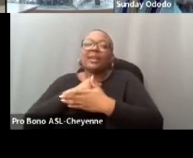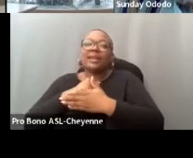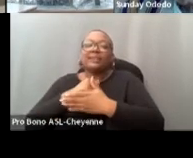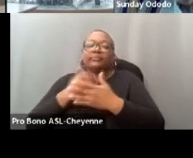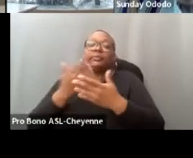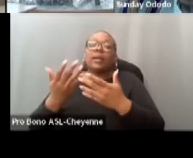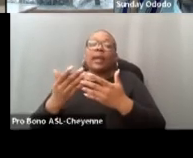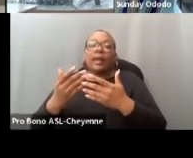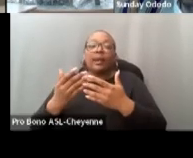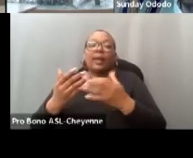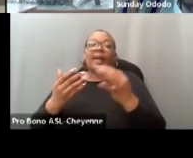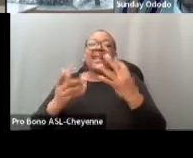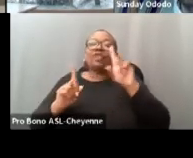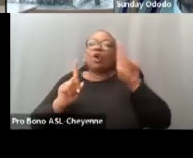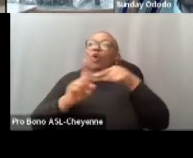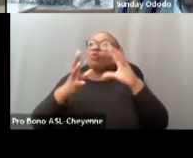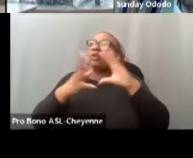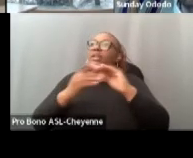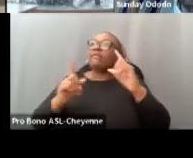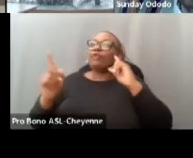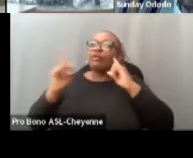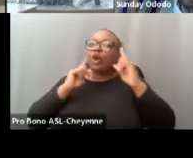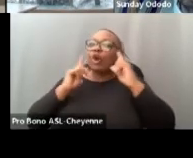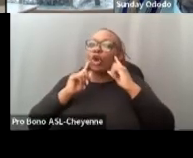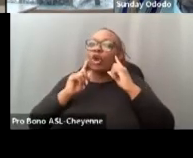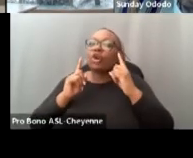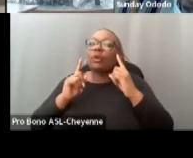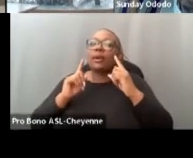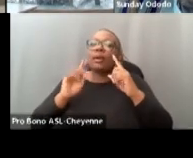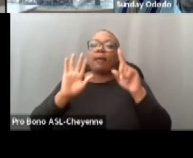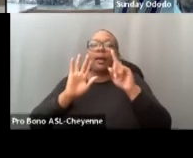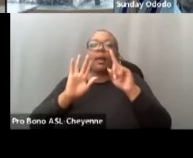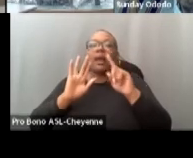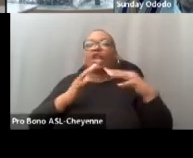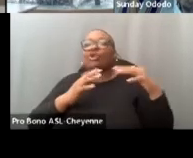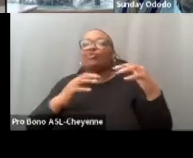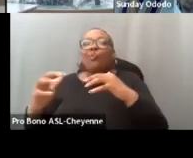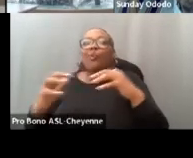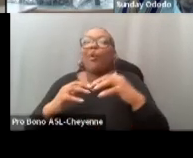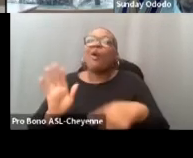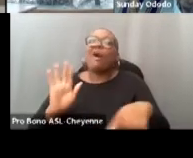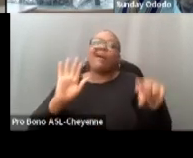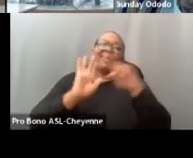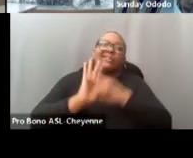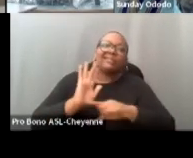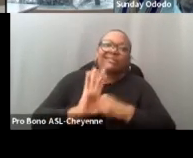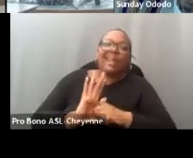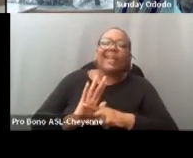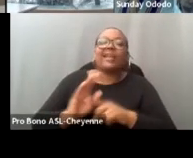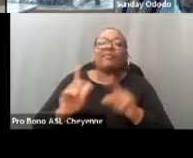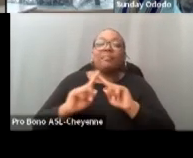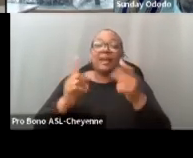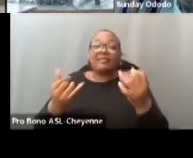if the only narrative they keep hearing is war. Oh, it's this, it's that. But then people wanna come to Canada.